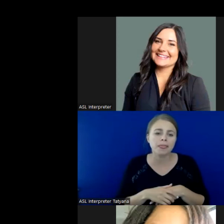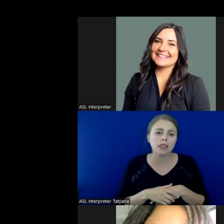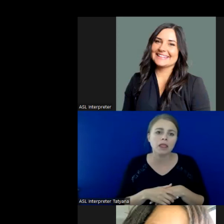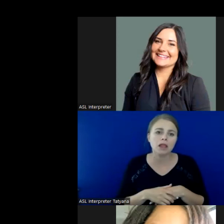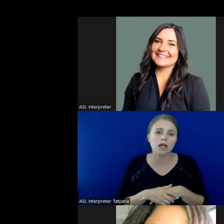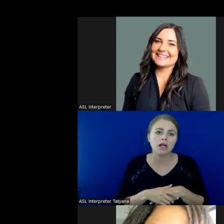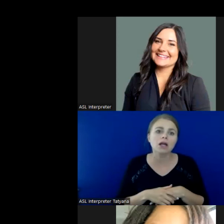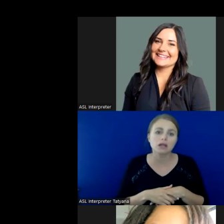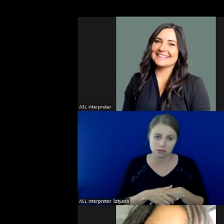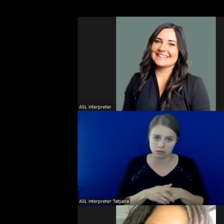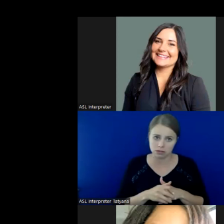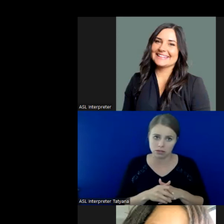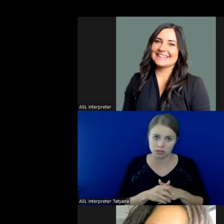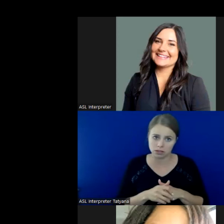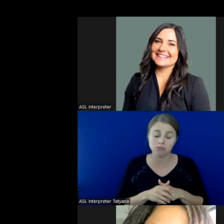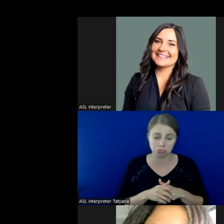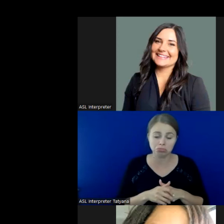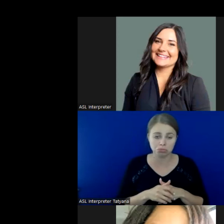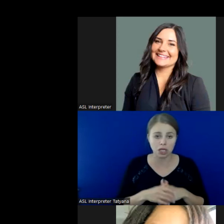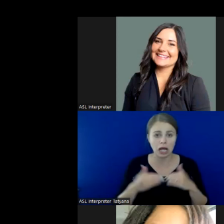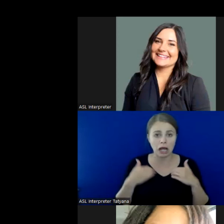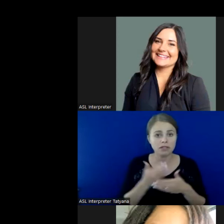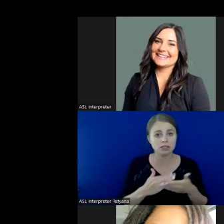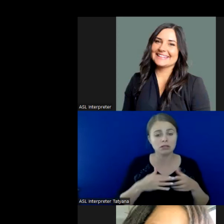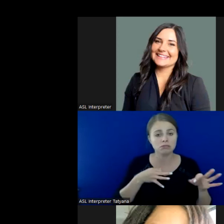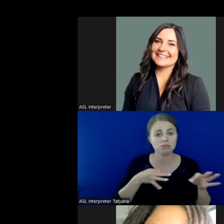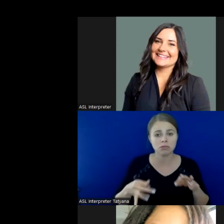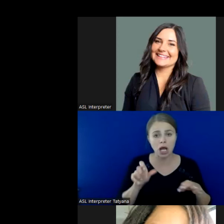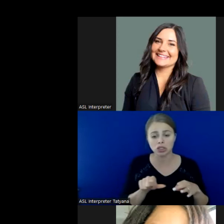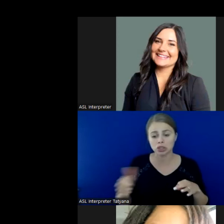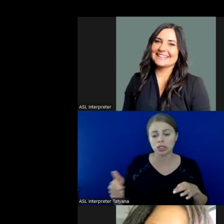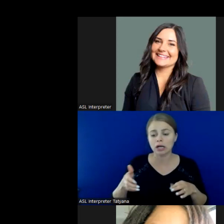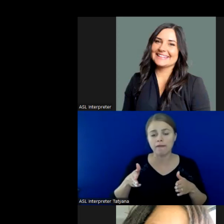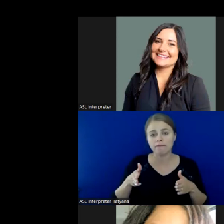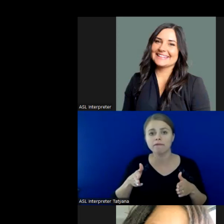So, it did have a section for describing the means of alternate access.